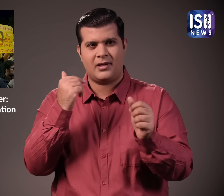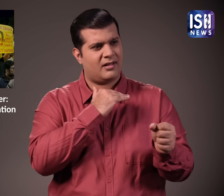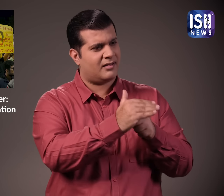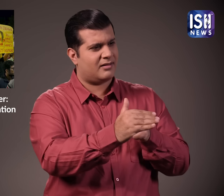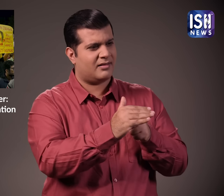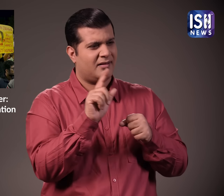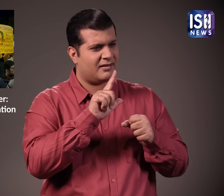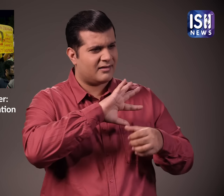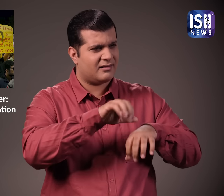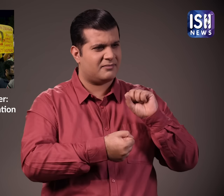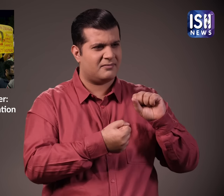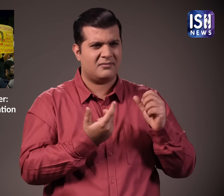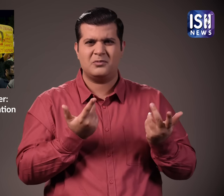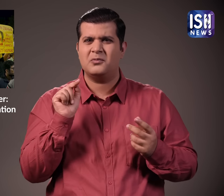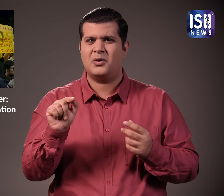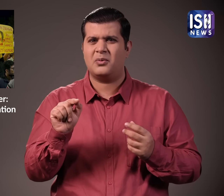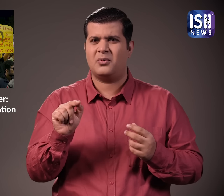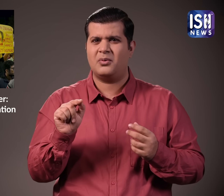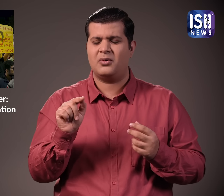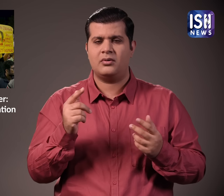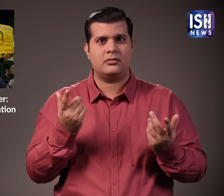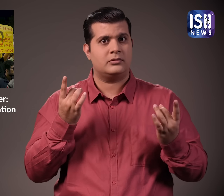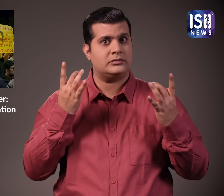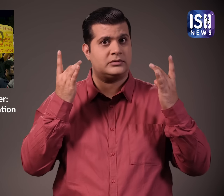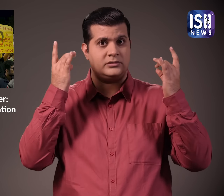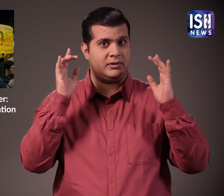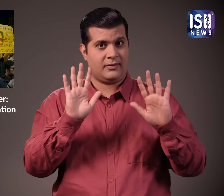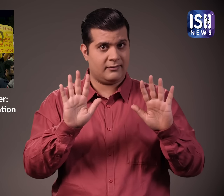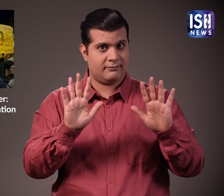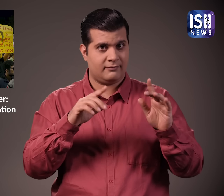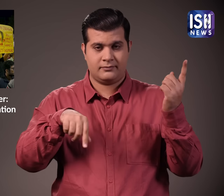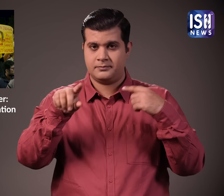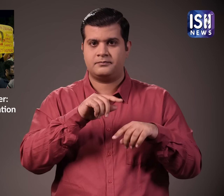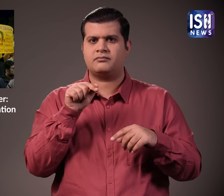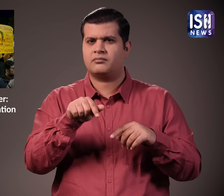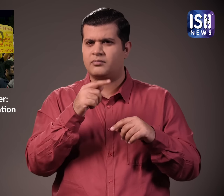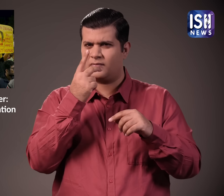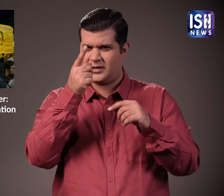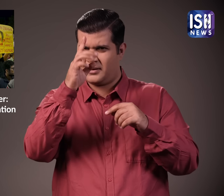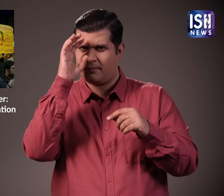And now the same girl was murdered and tortured. This has sparked a lot of anger.